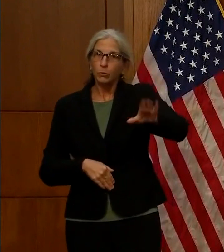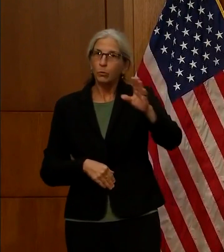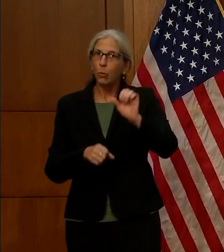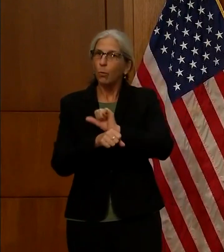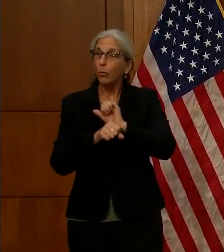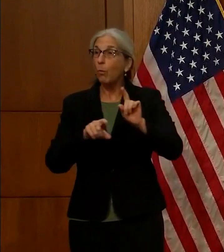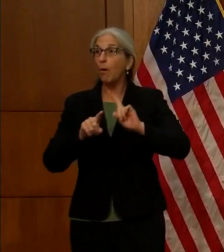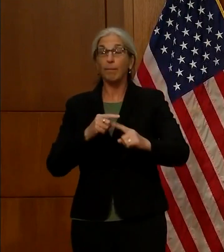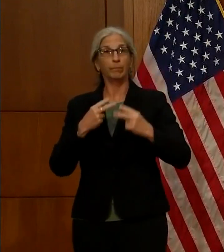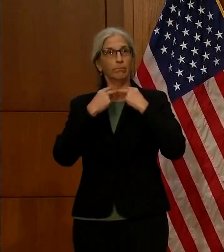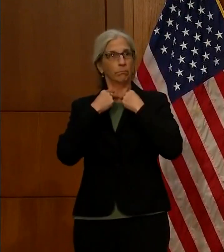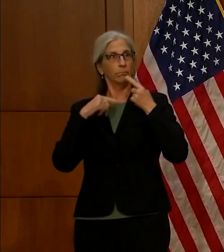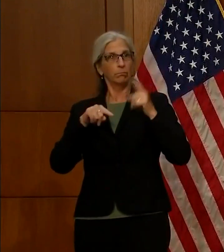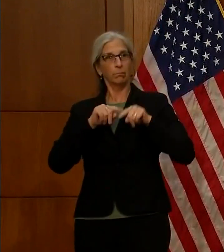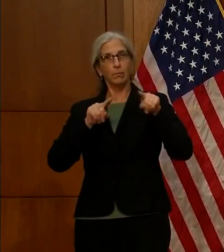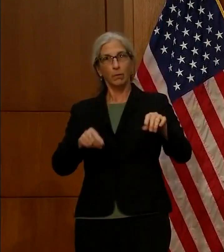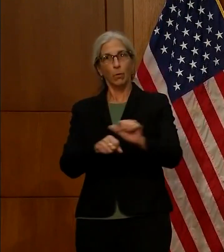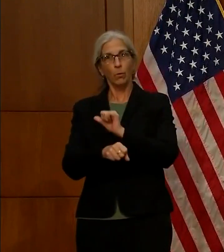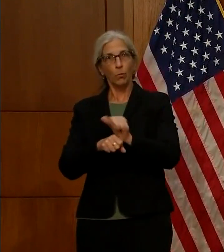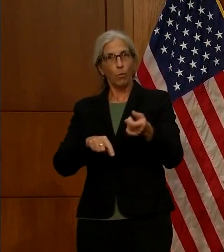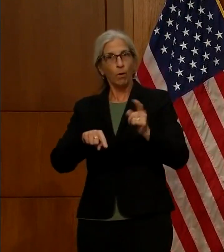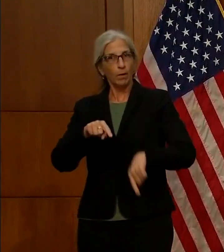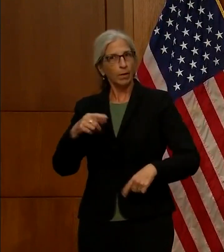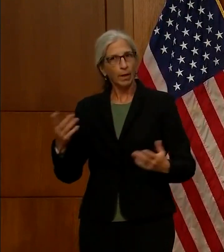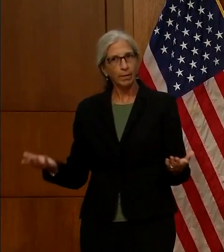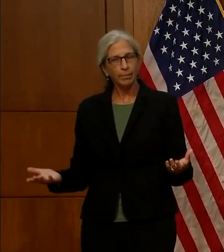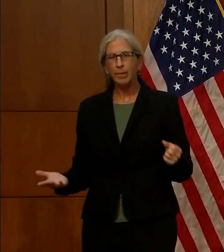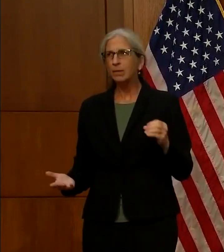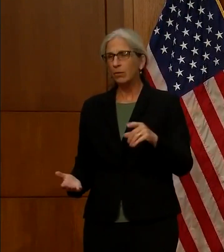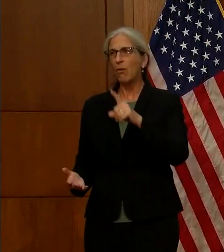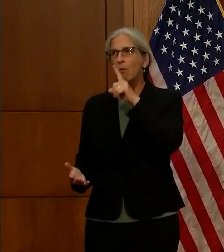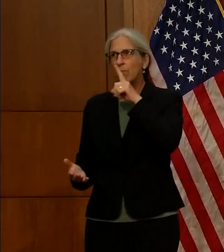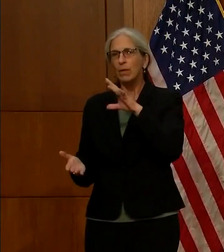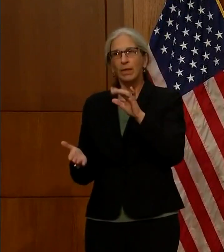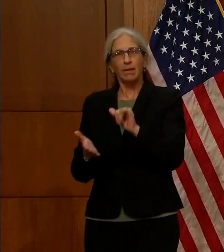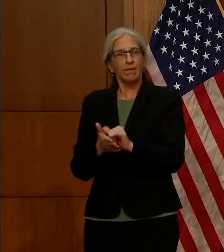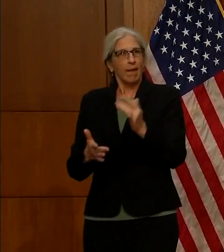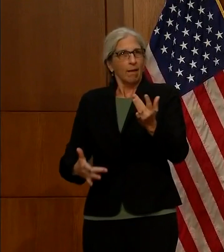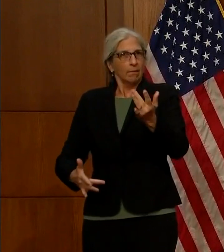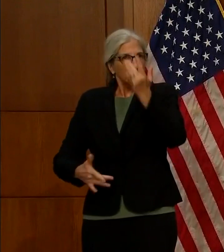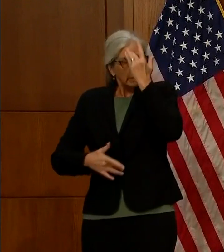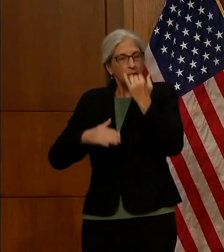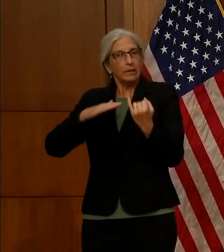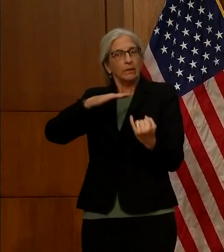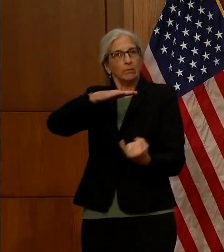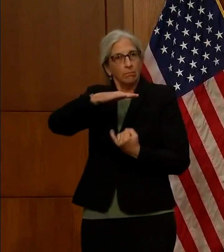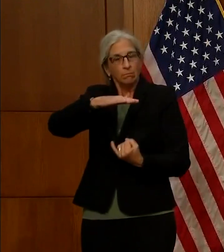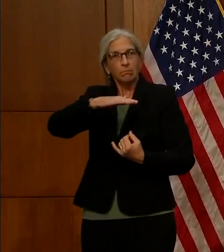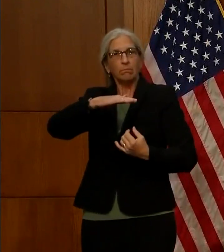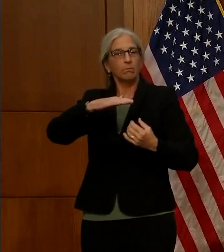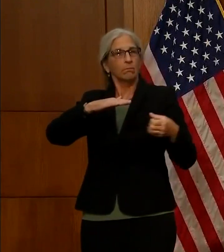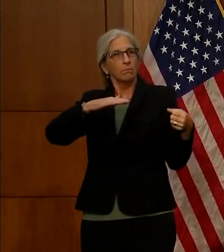CHILDREN HOME WHETHER THEY NEED TO BE AT WORK AND CAN'T WORK-